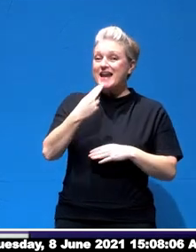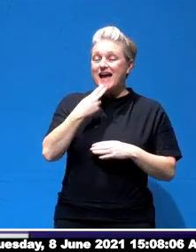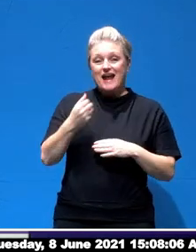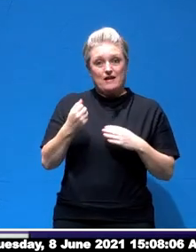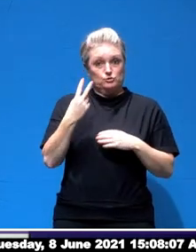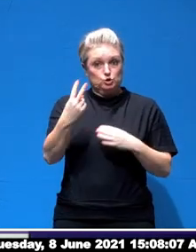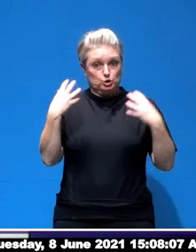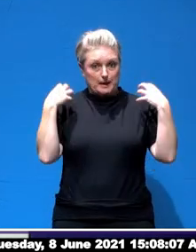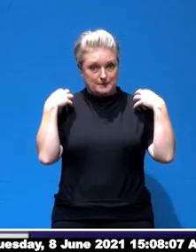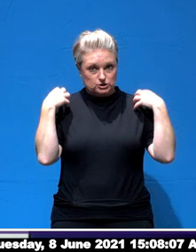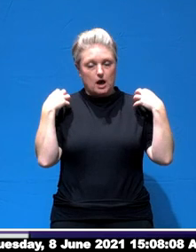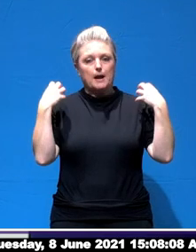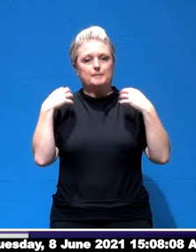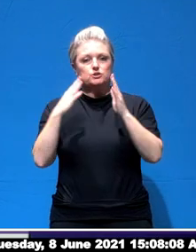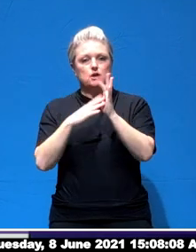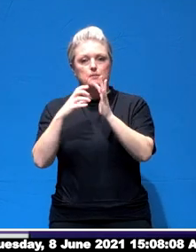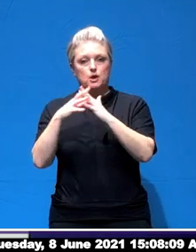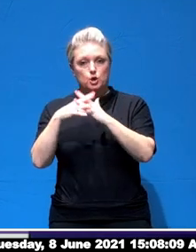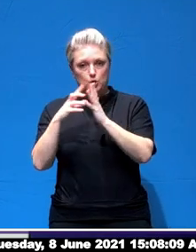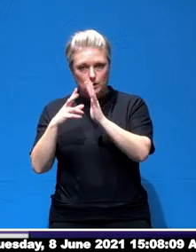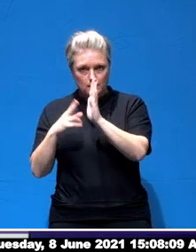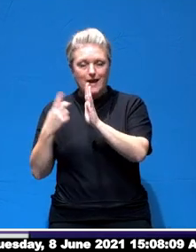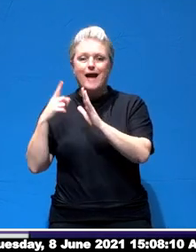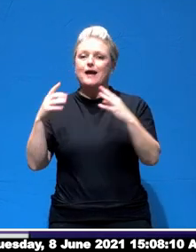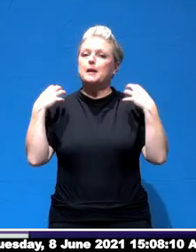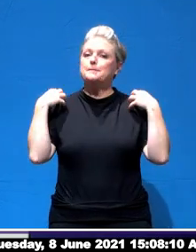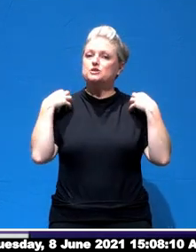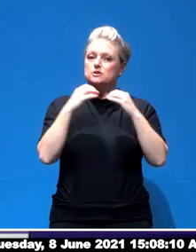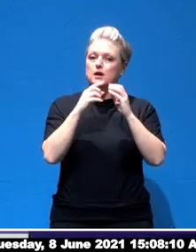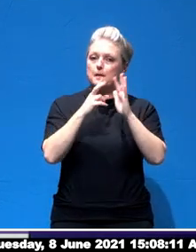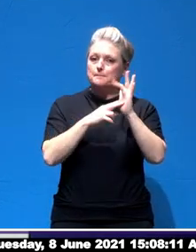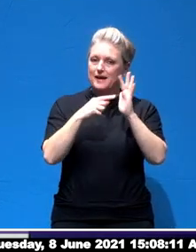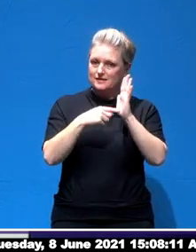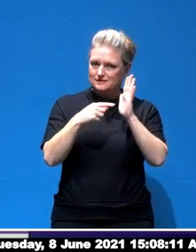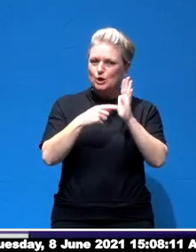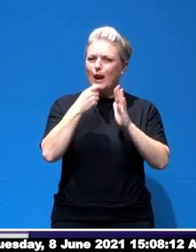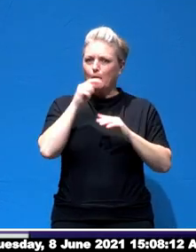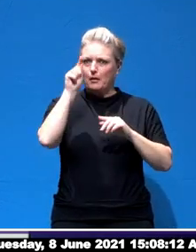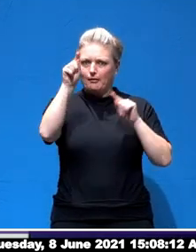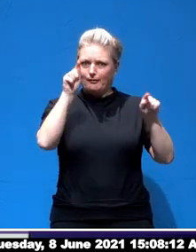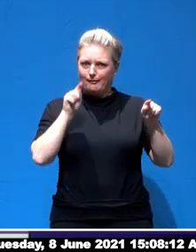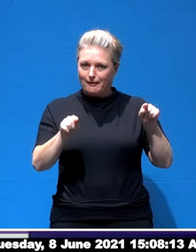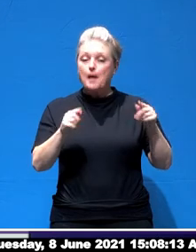and Commissioner McEwin. So we are slightly scattered, but Ms Bennett will now ask you some questions.